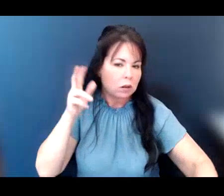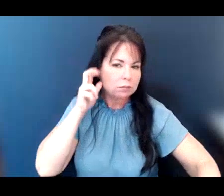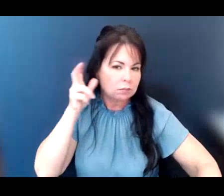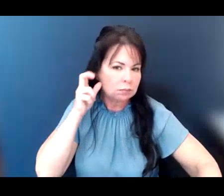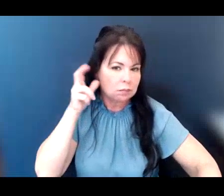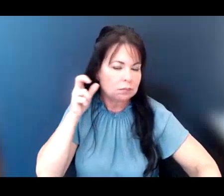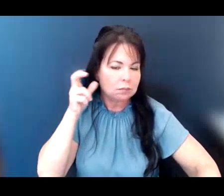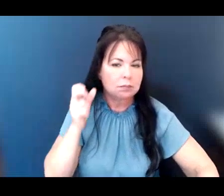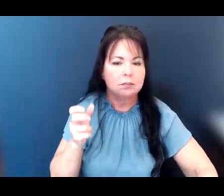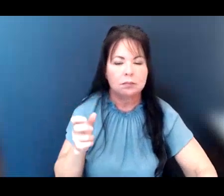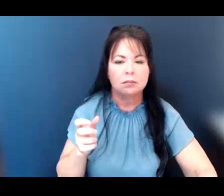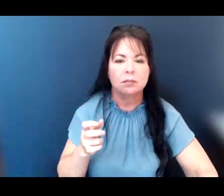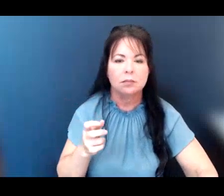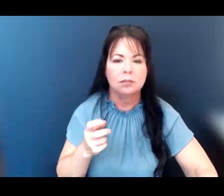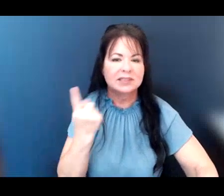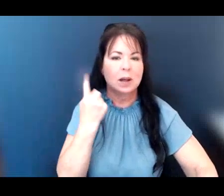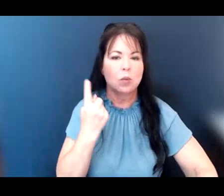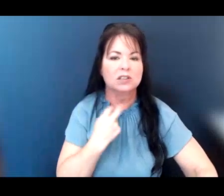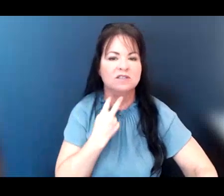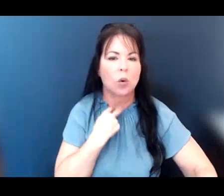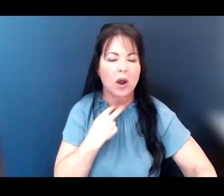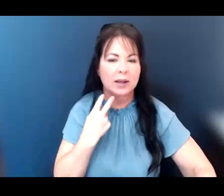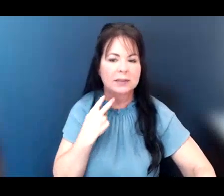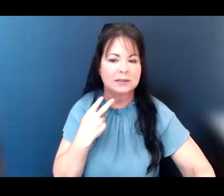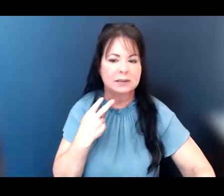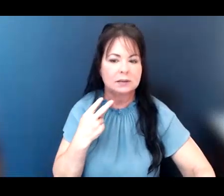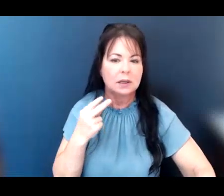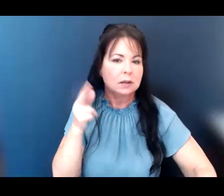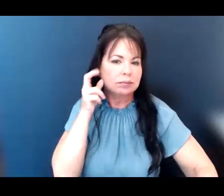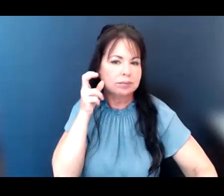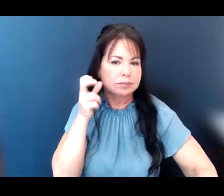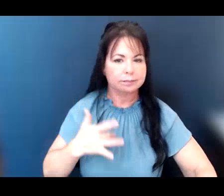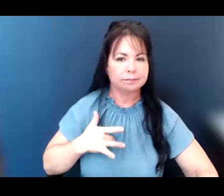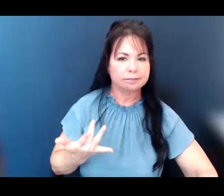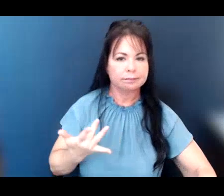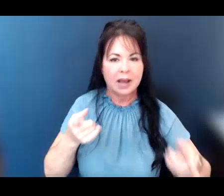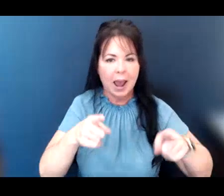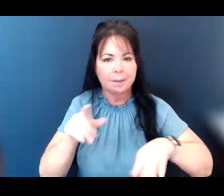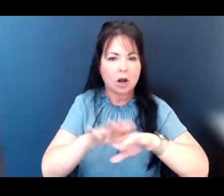that helps describe what's happening on screen in a video. So if someone is listening to a video,